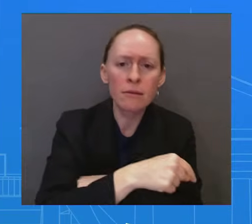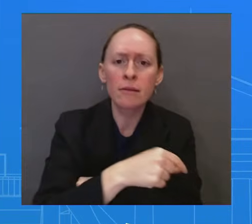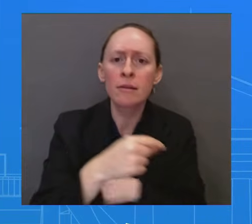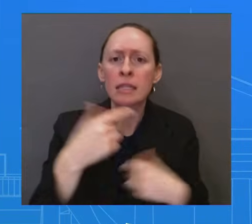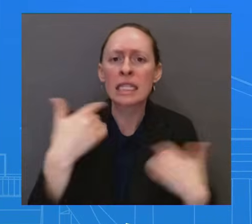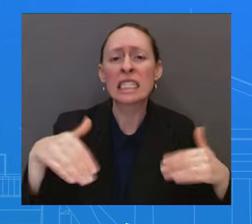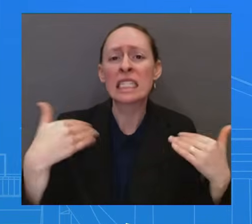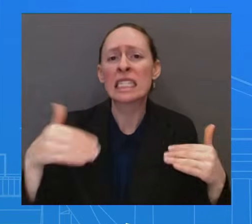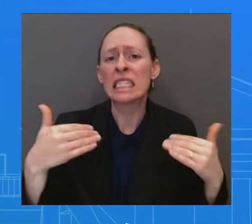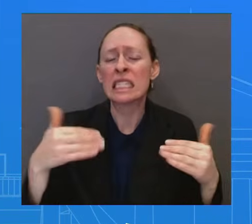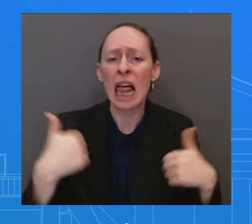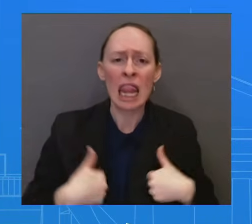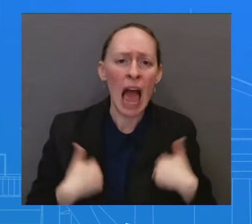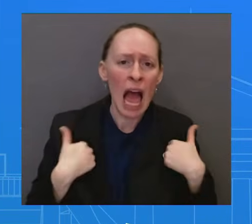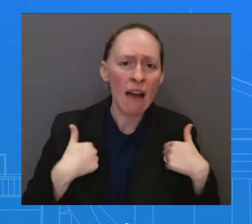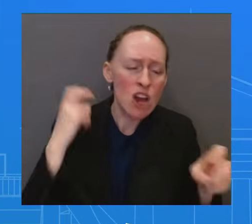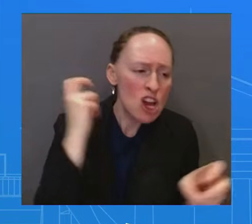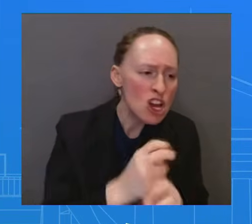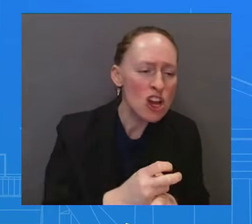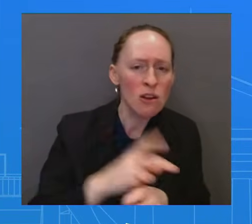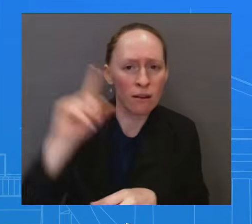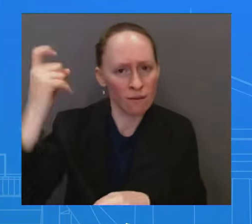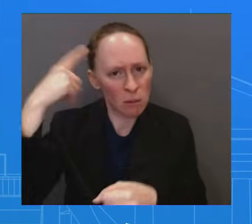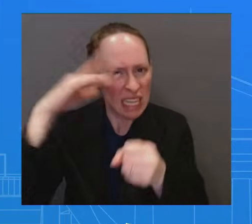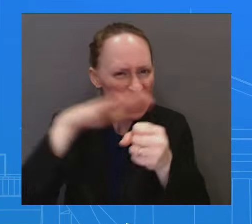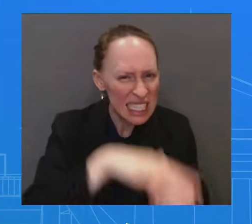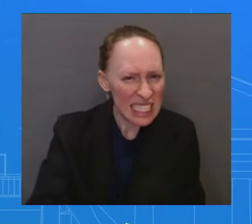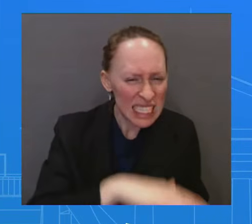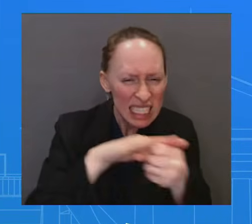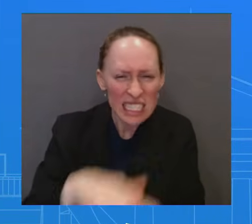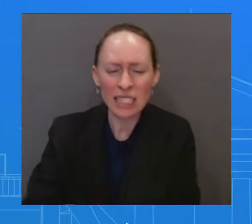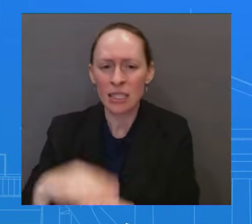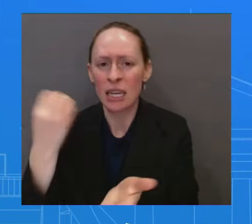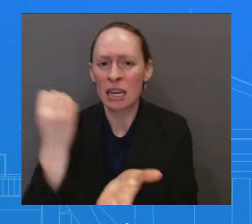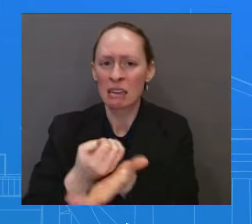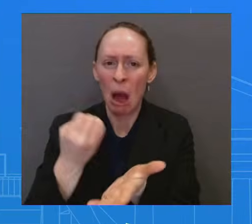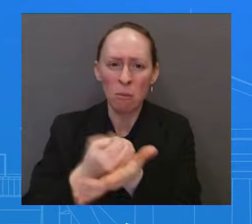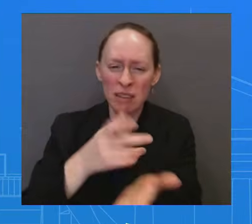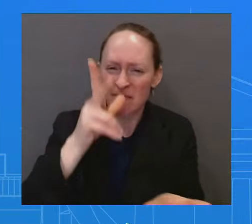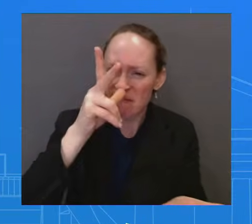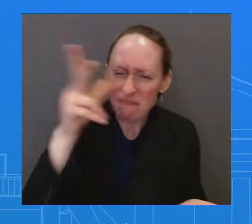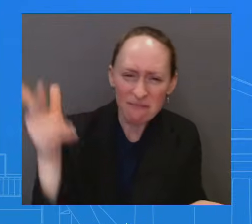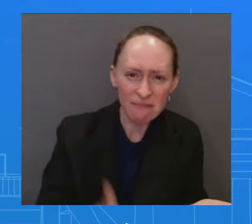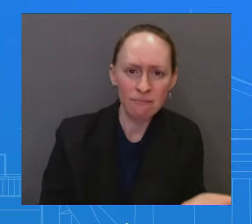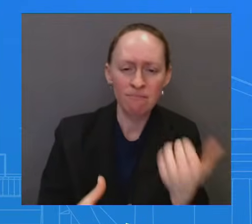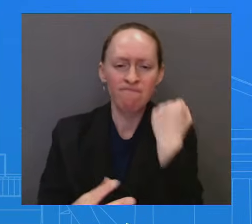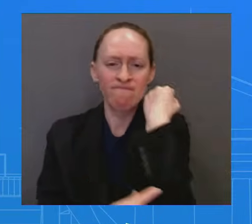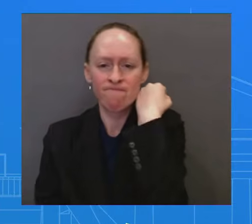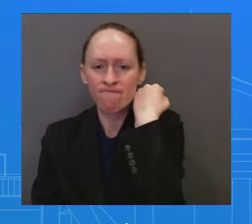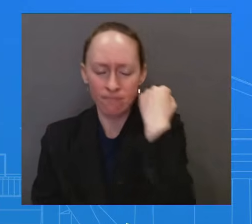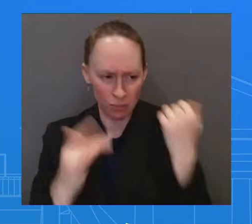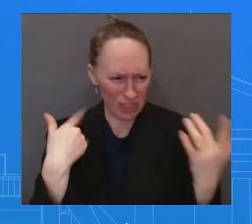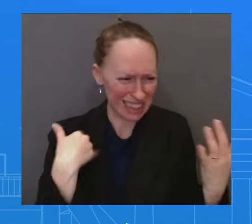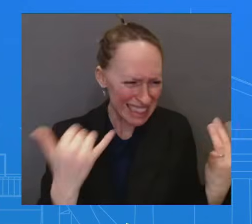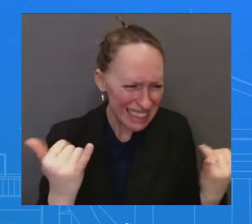to certain electoral reforms -- that's important. That's important to help get at some of the root causes of migration. The Press: And then on -- on Gaza again.